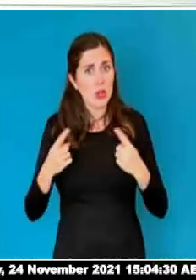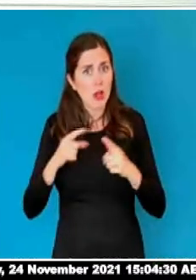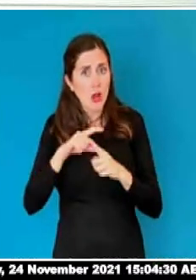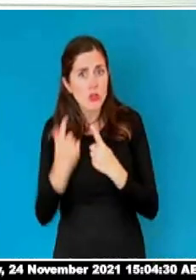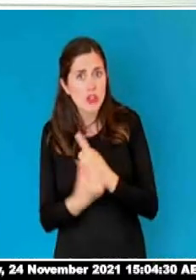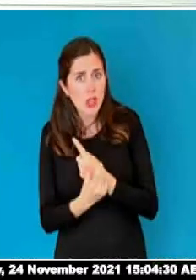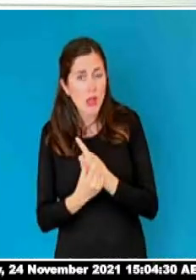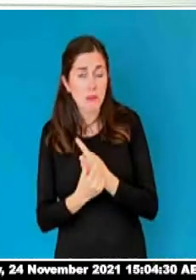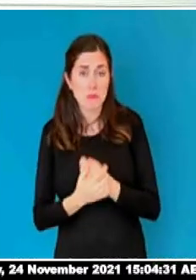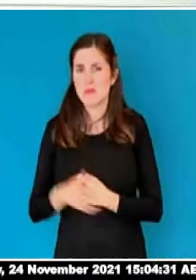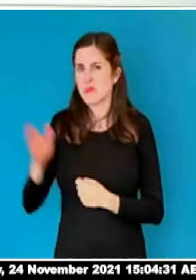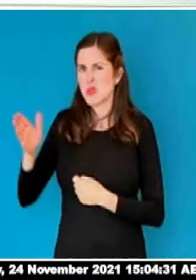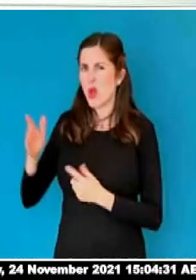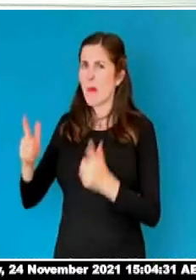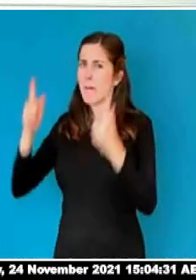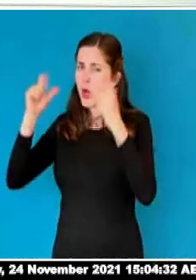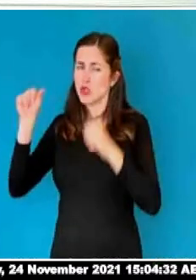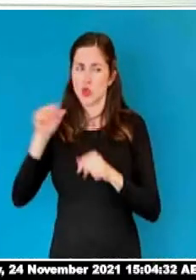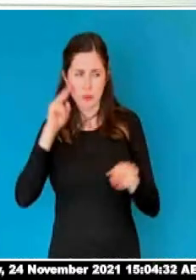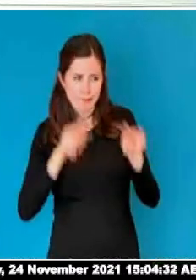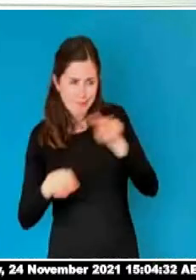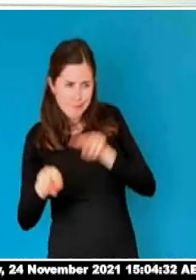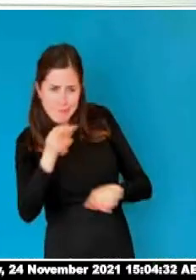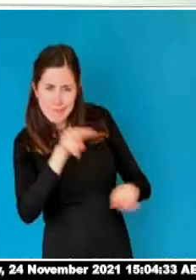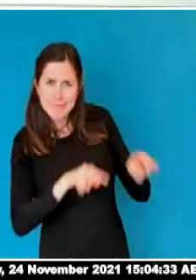assessment, would need to devise control measures.